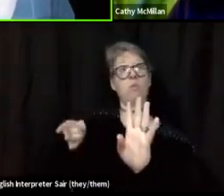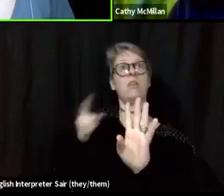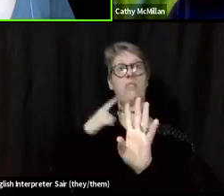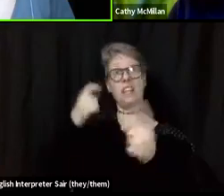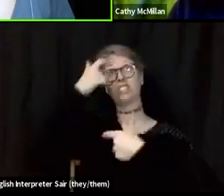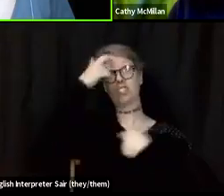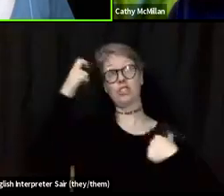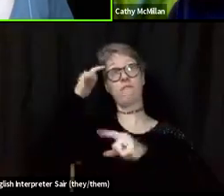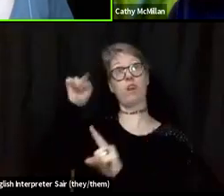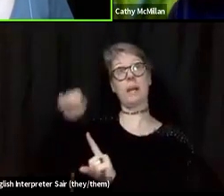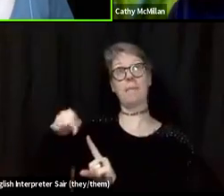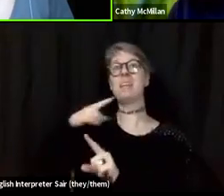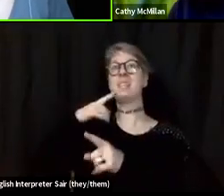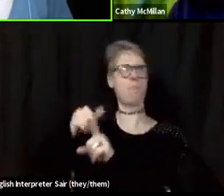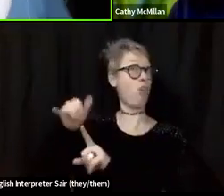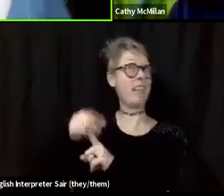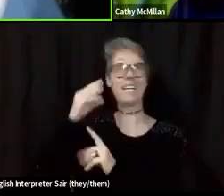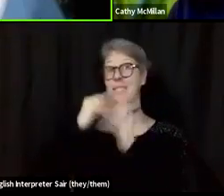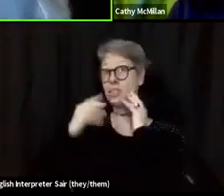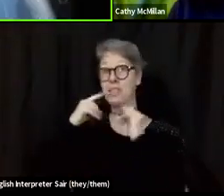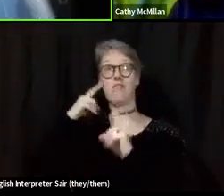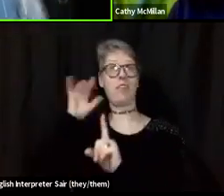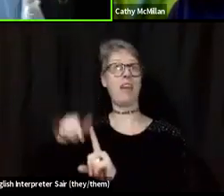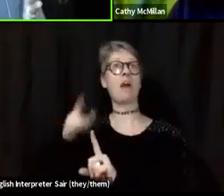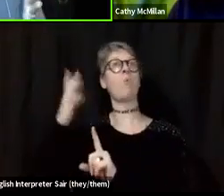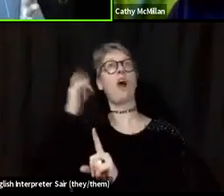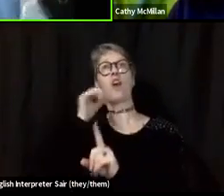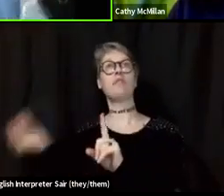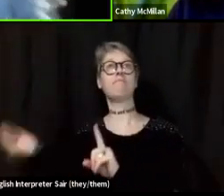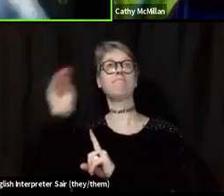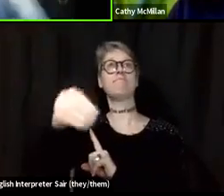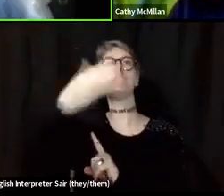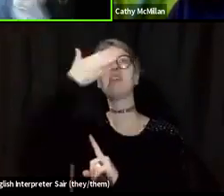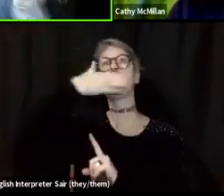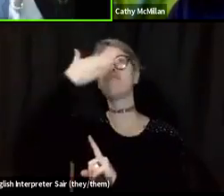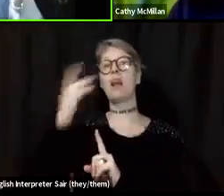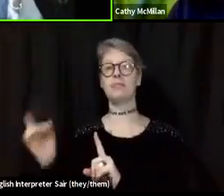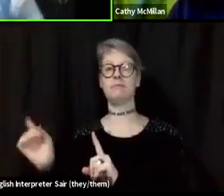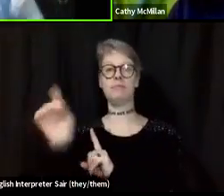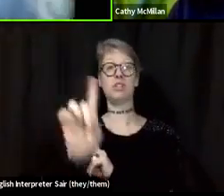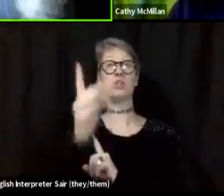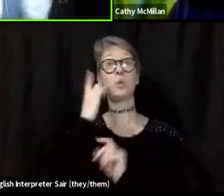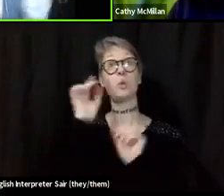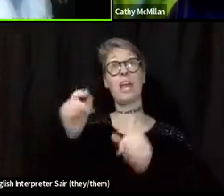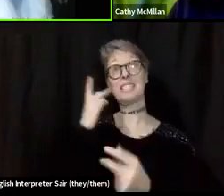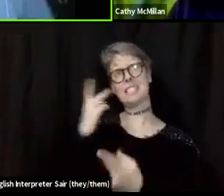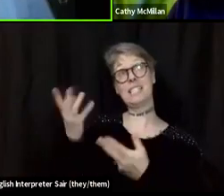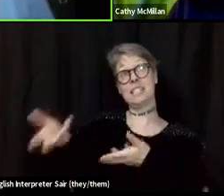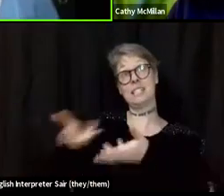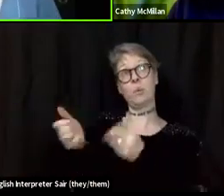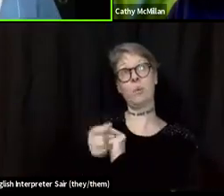that's very traumatizing for him. He's getting, you know, kind of bullied for it, stuff like that . Why don't you have with the beginning of the line so he's in